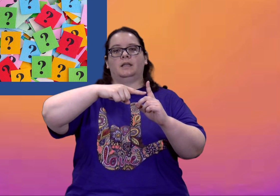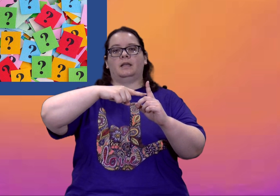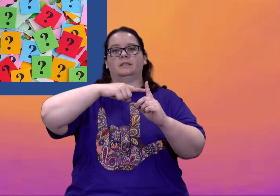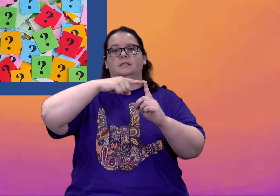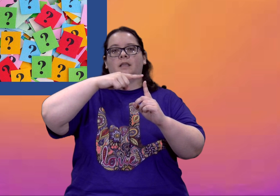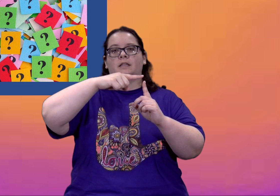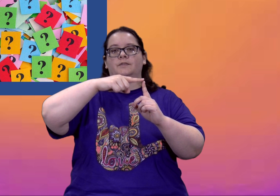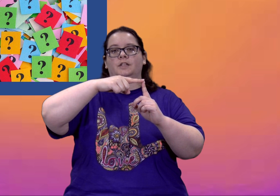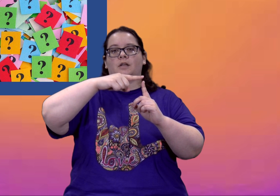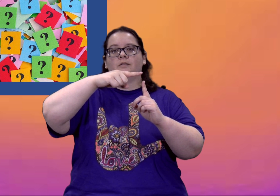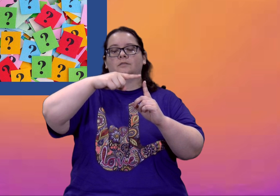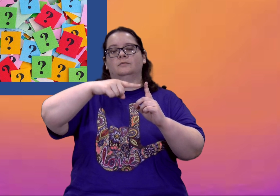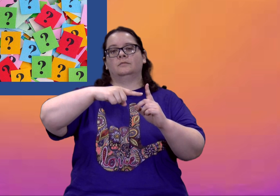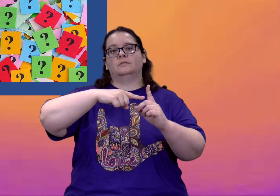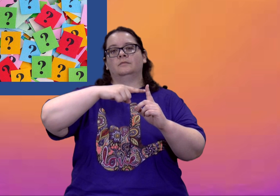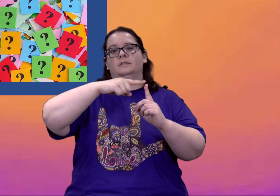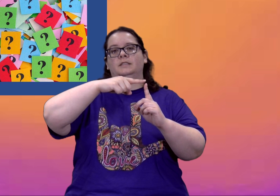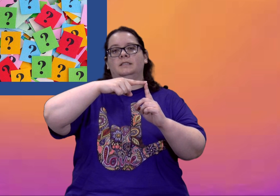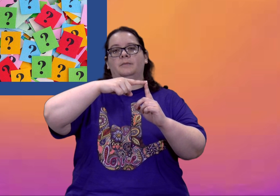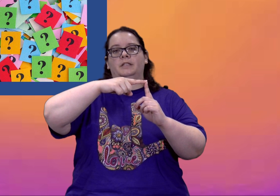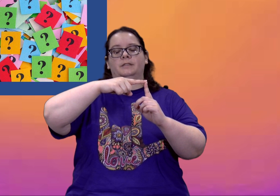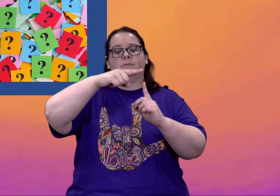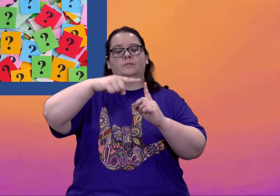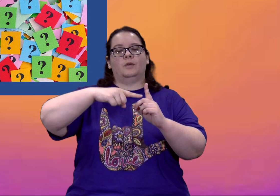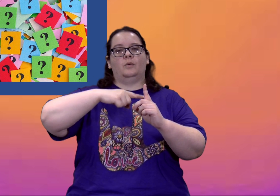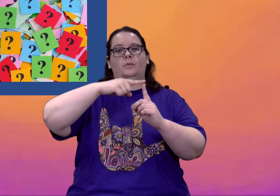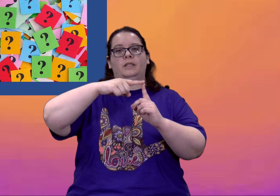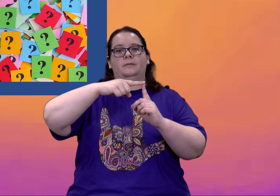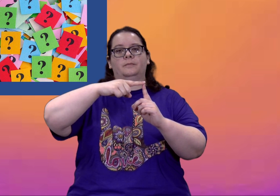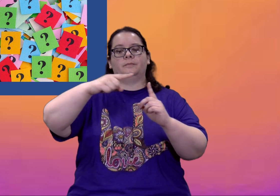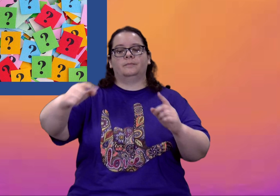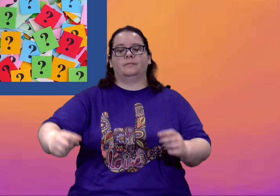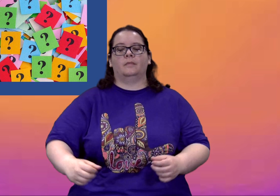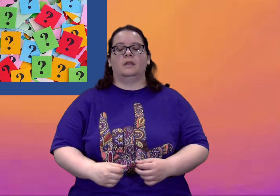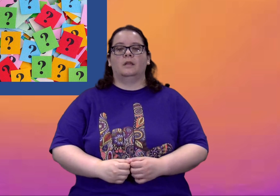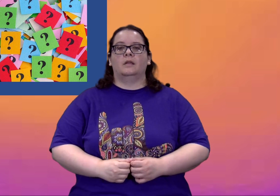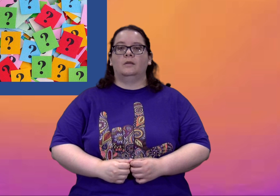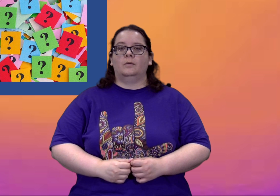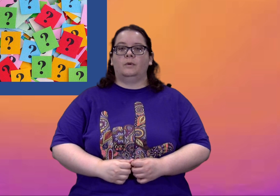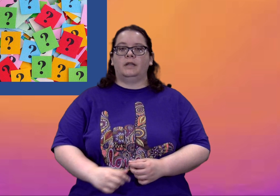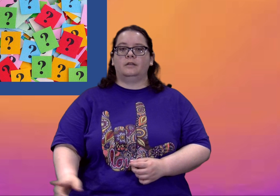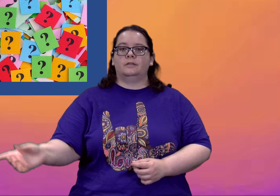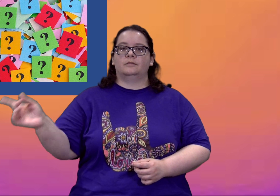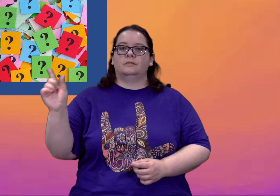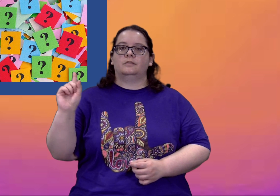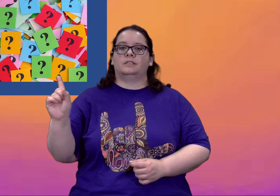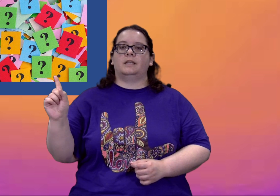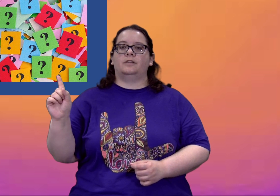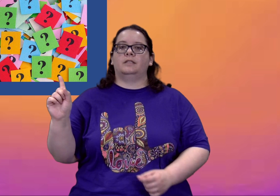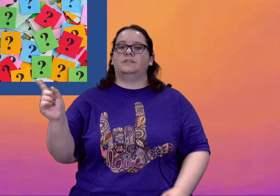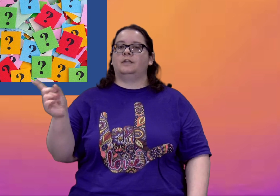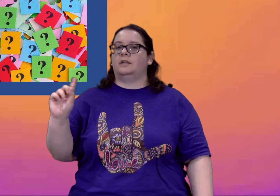as the hands of a clock. It's the same idea. When. Where, just take your index finger and